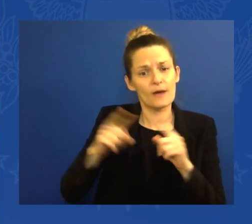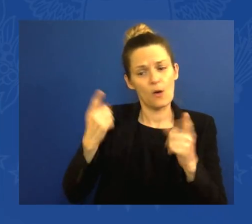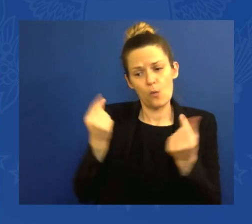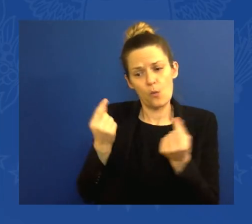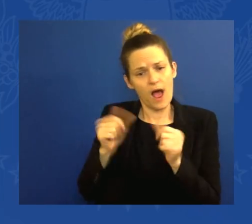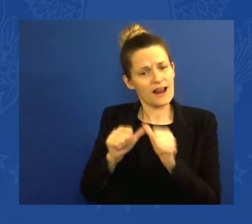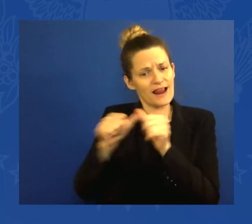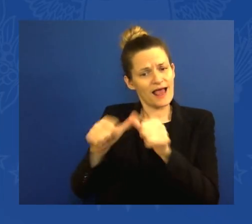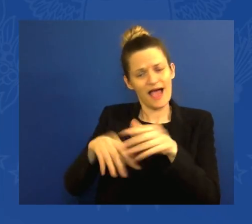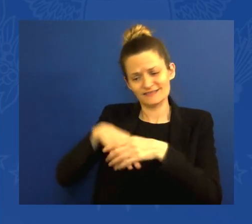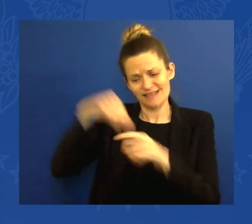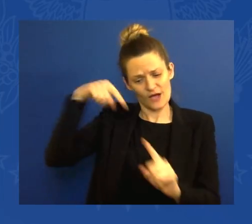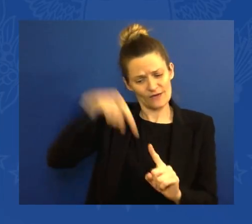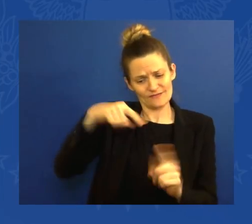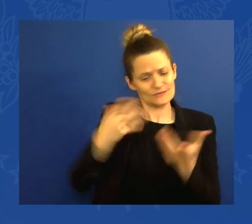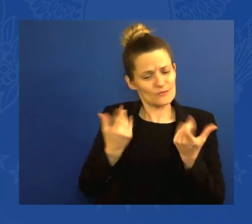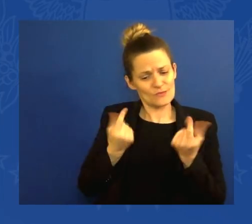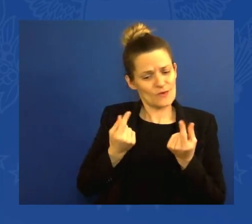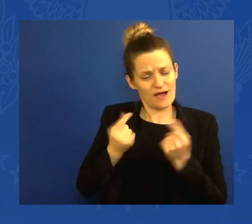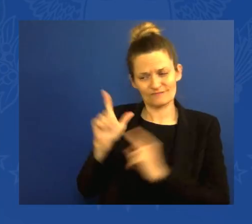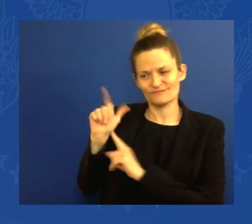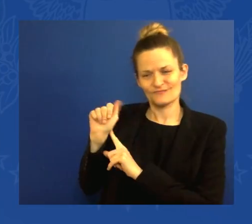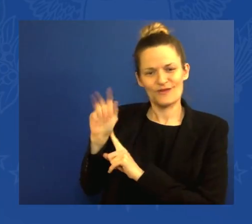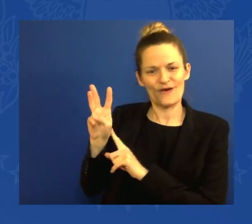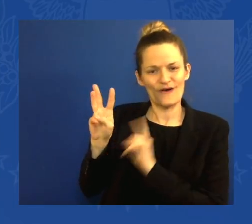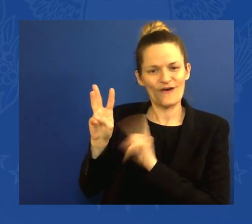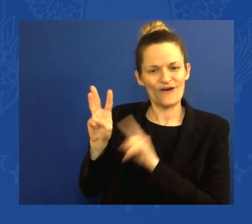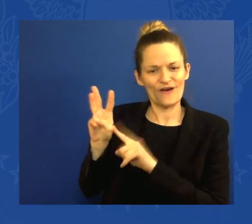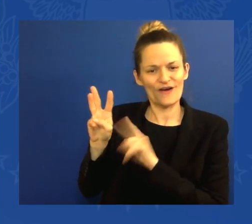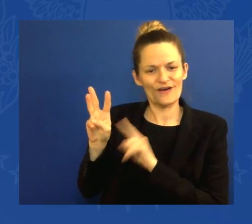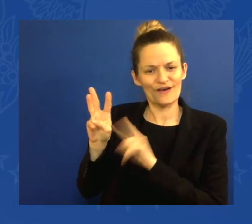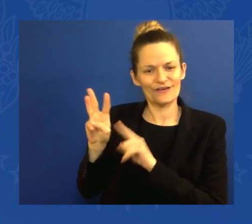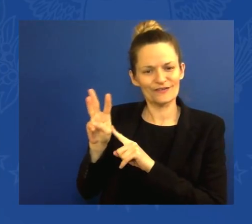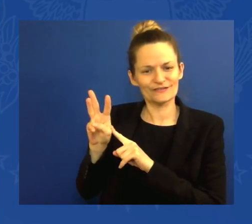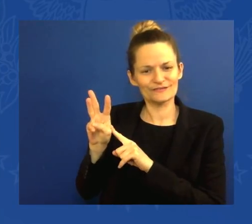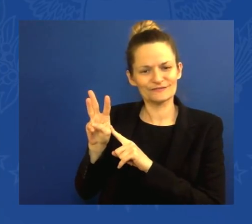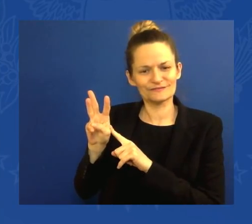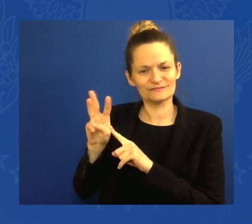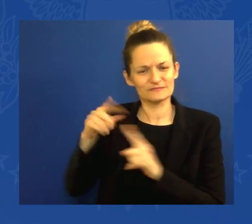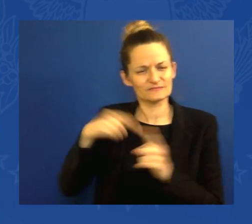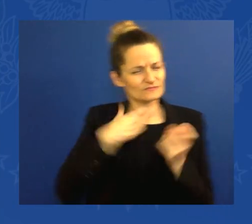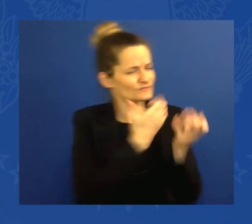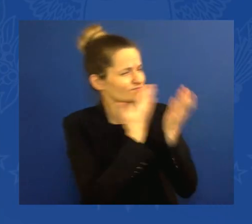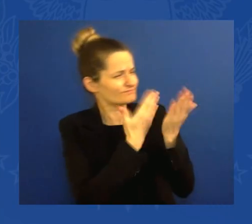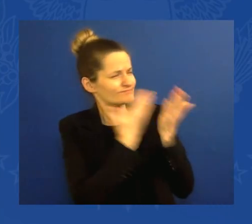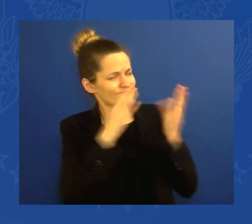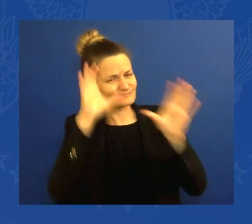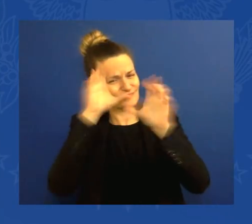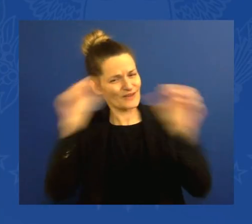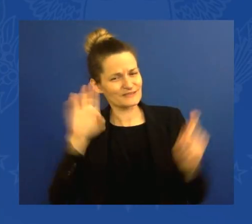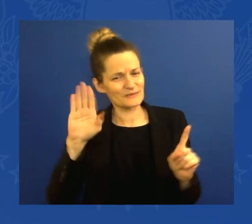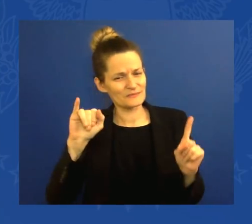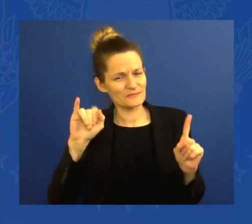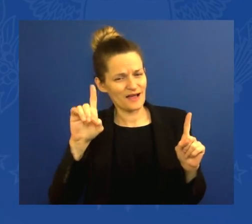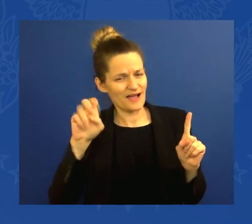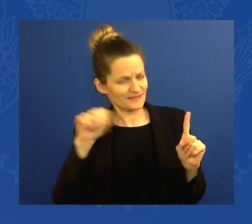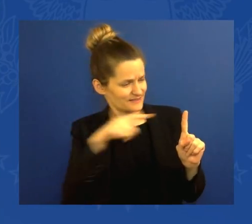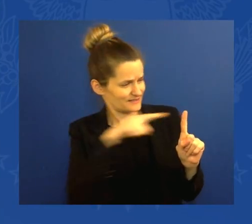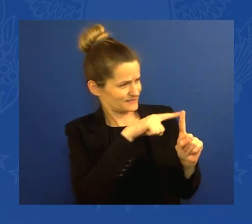I'm grateful to President Biden for making this crucial legislation the law of the land today and I look forward through my nonprofit,